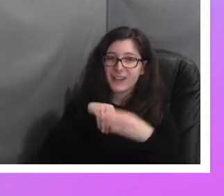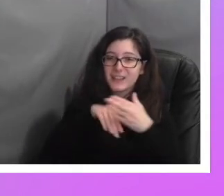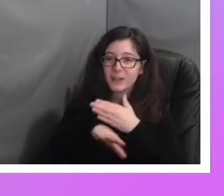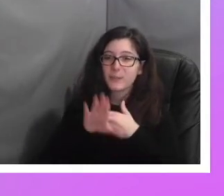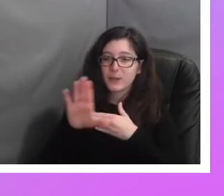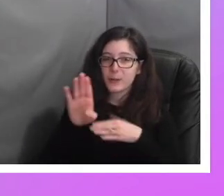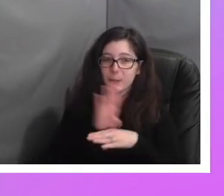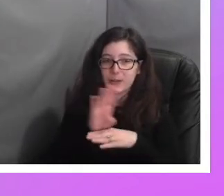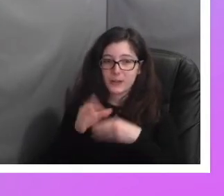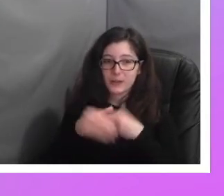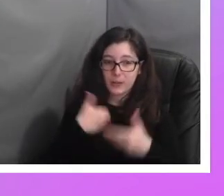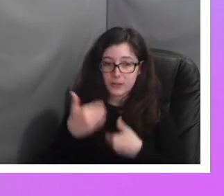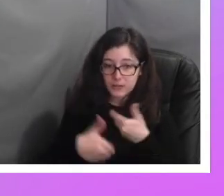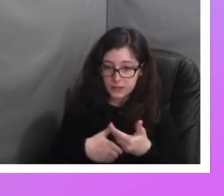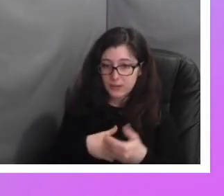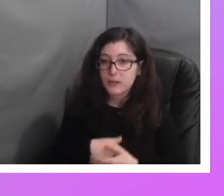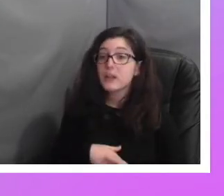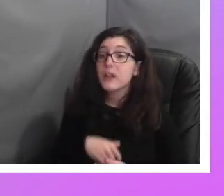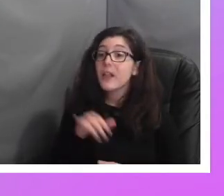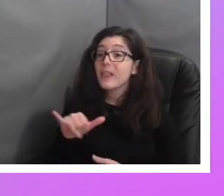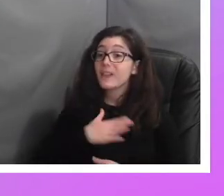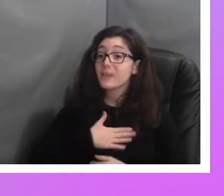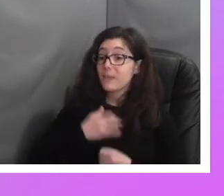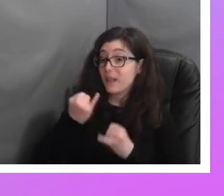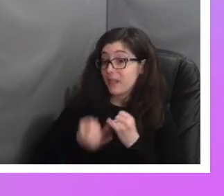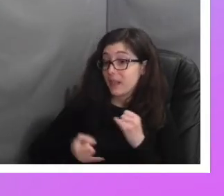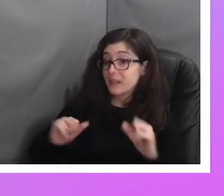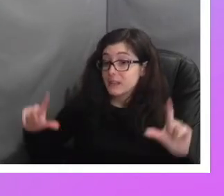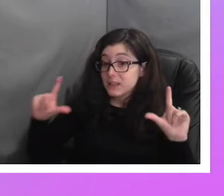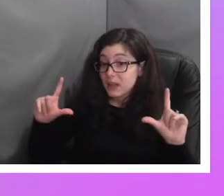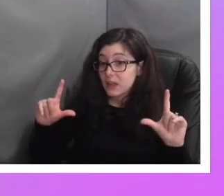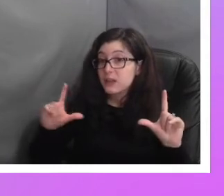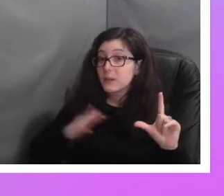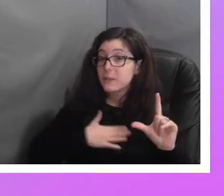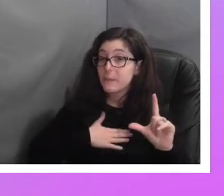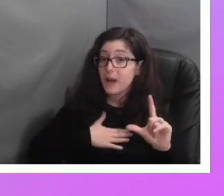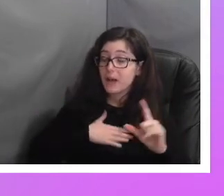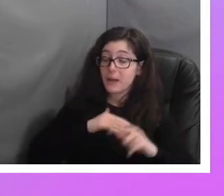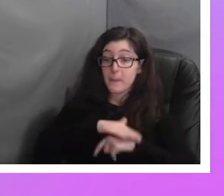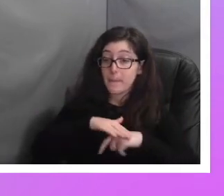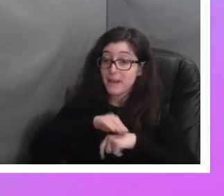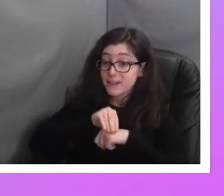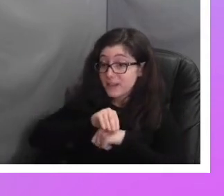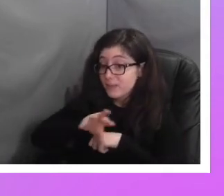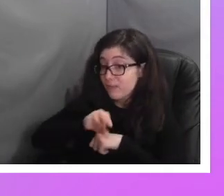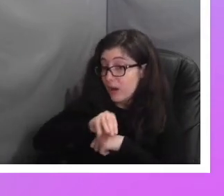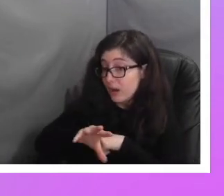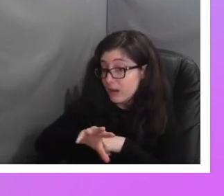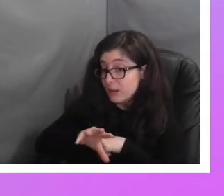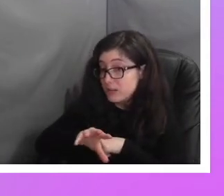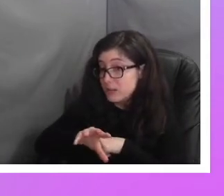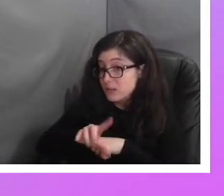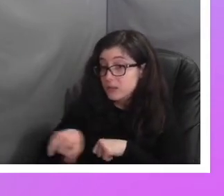Now that's my last slide, but my basic advice, to sum it all up,